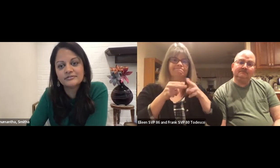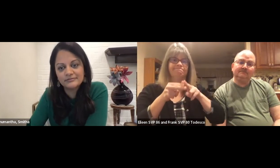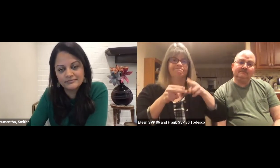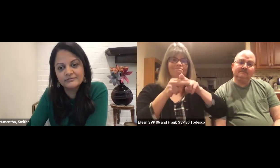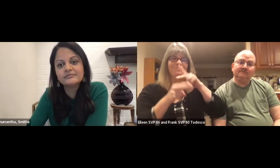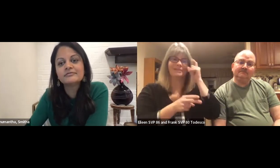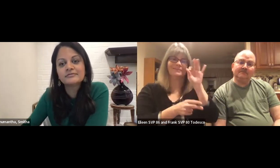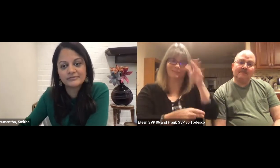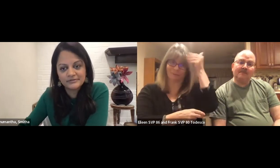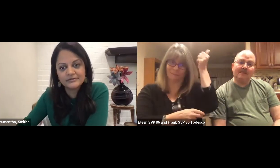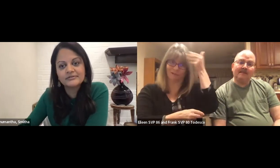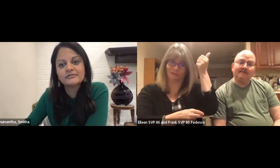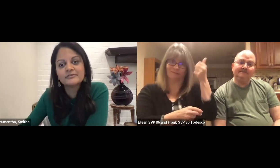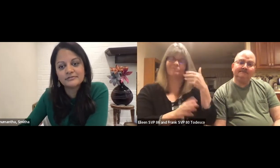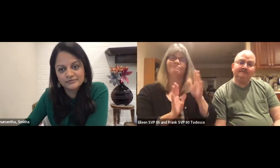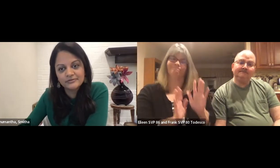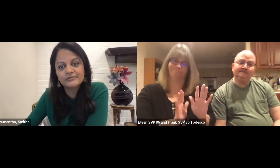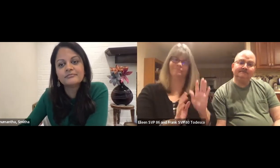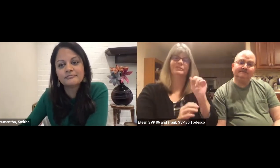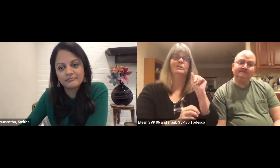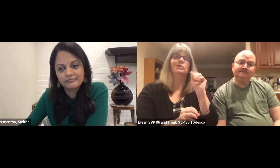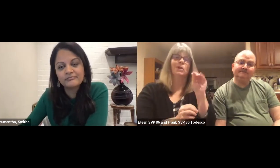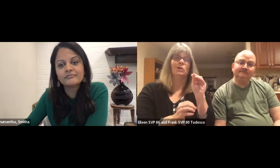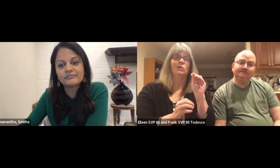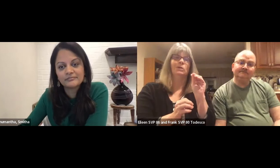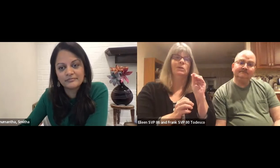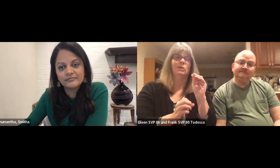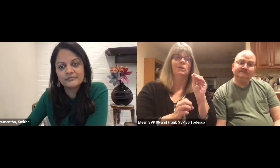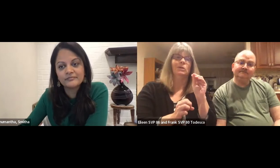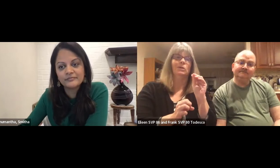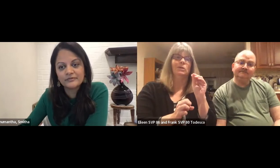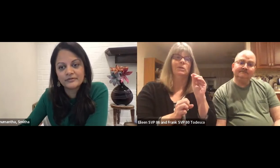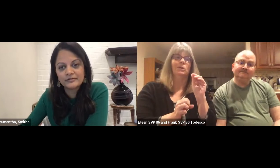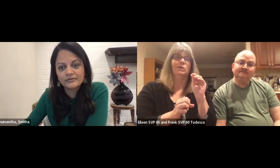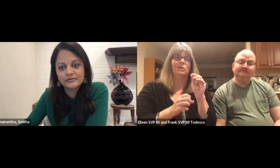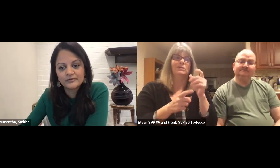However, her behaviors did continue to escalate because of the dementia.